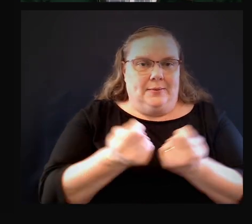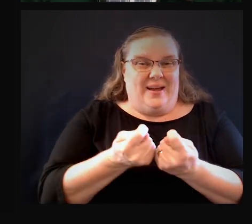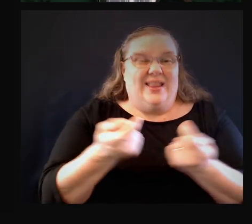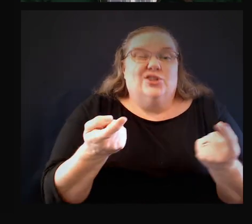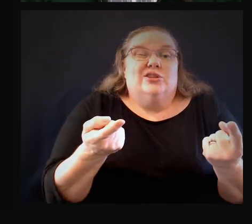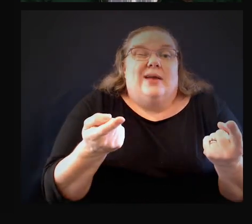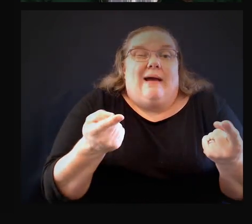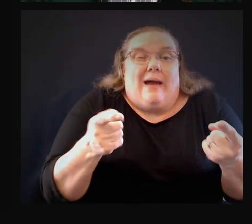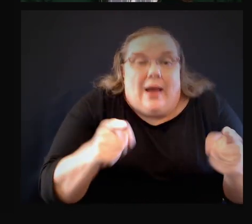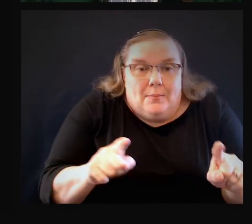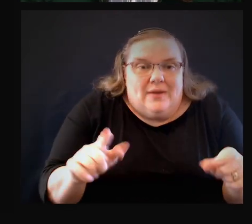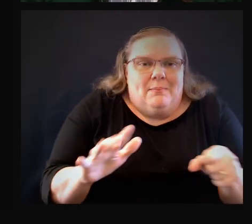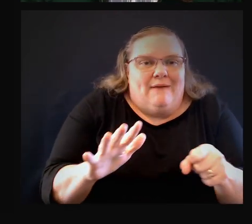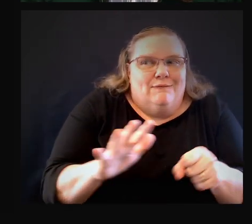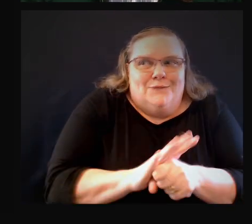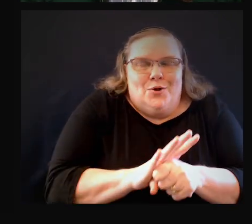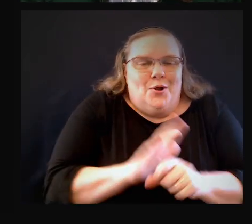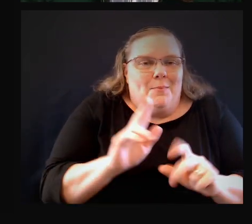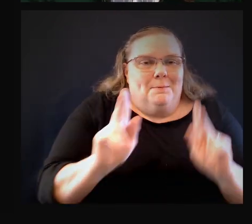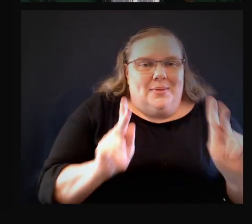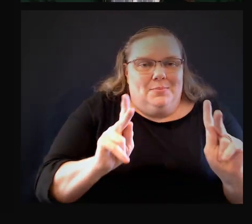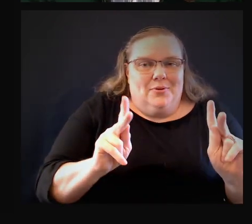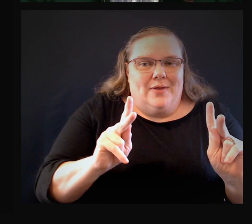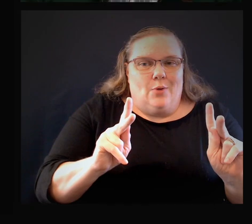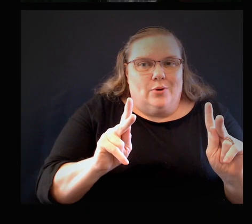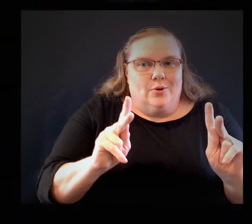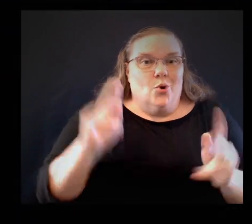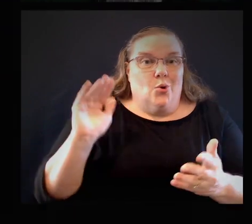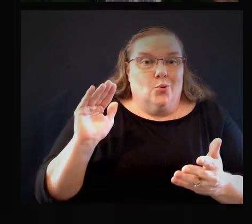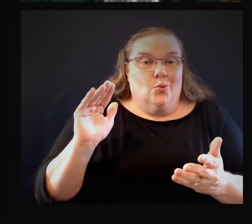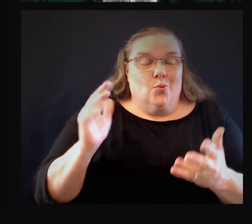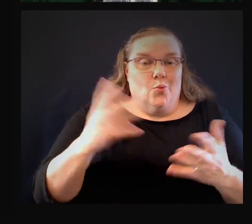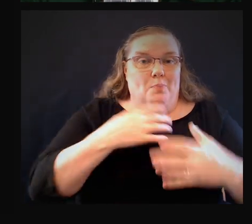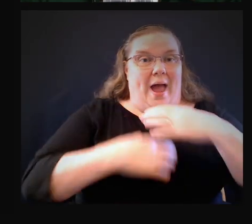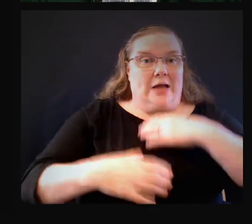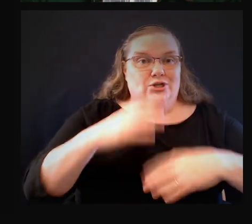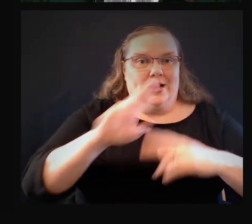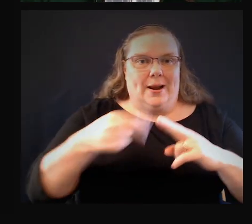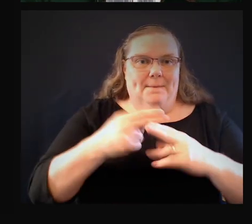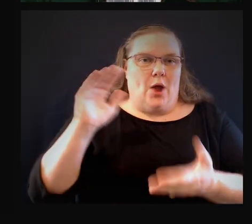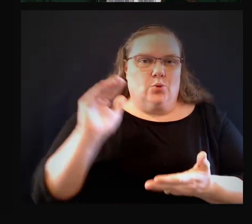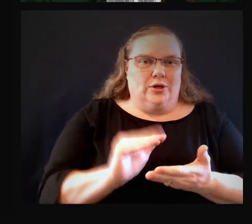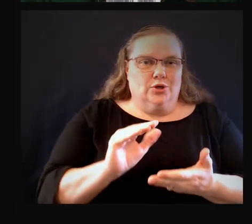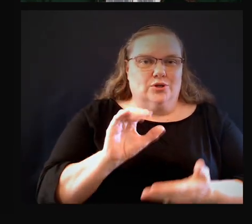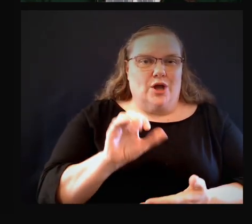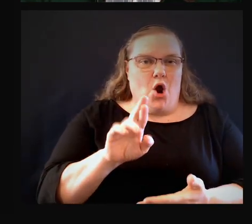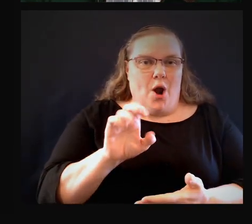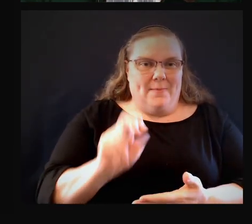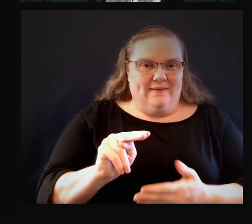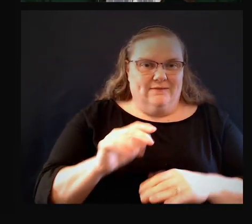who were passionate about reducing their game's carbon footprint. Step three, align with your leadership team.